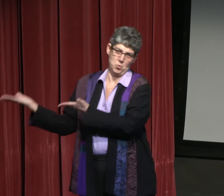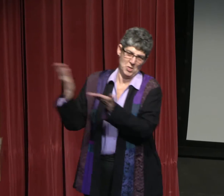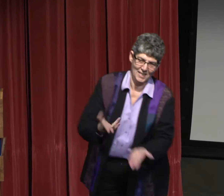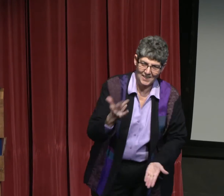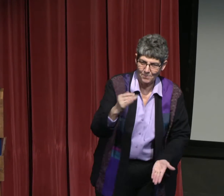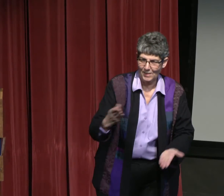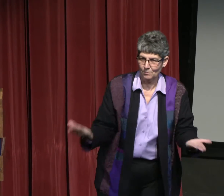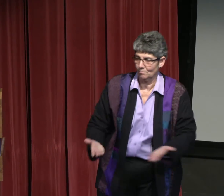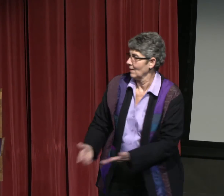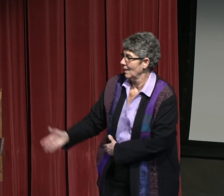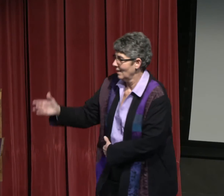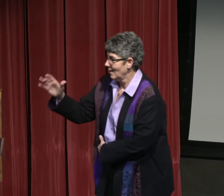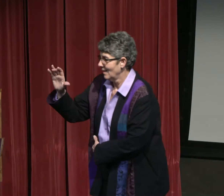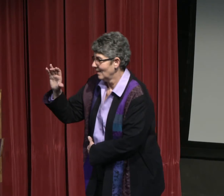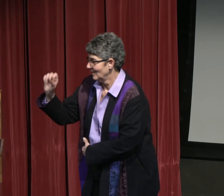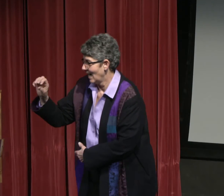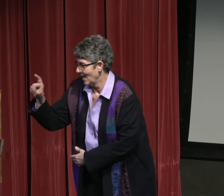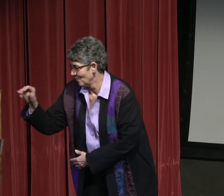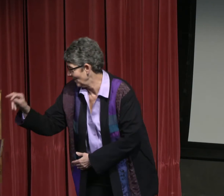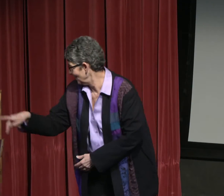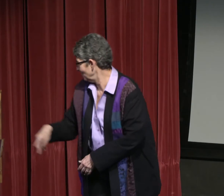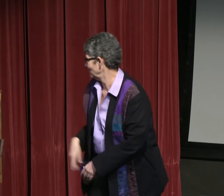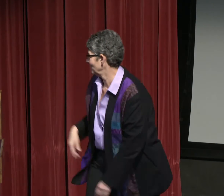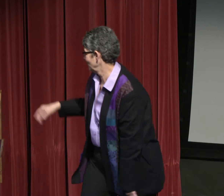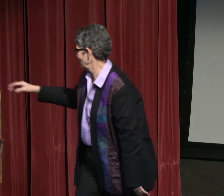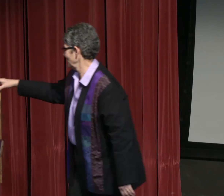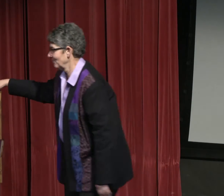and she is responsible for arranging this lecture so Caroline, thank you so much for bringing Dr. Manning here today and please come on up.